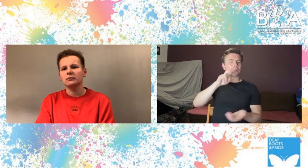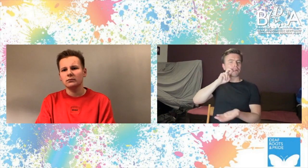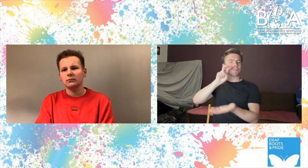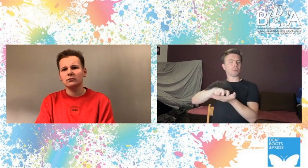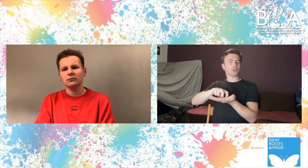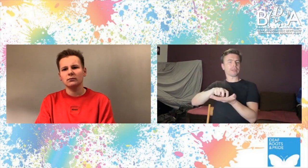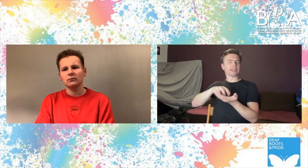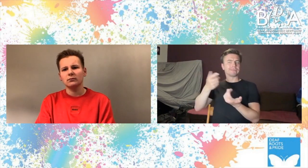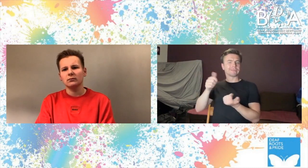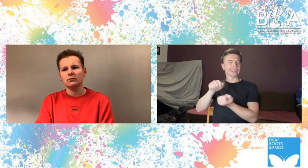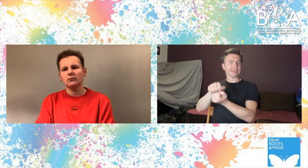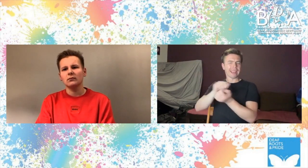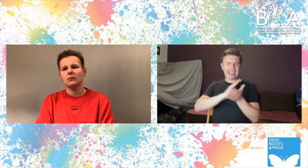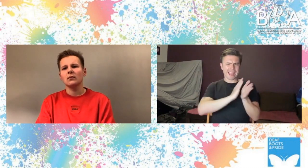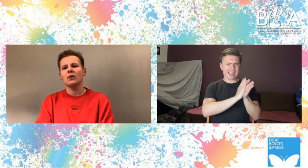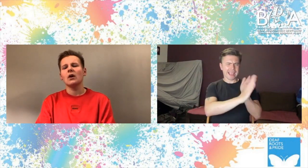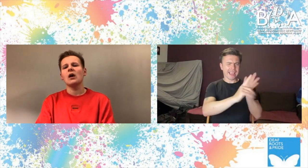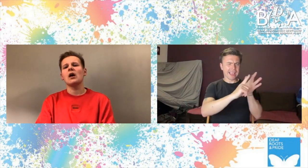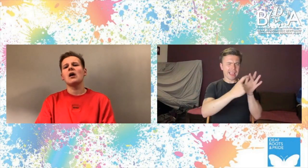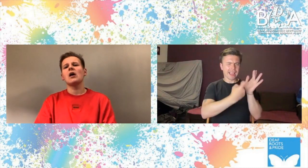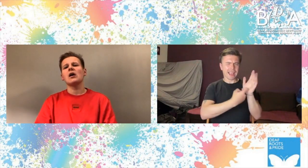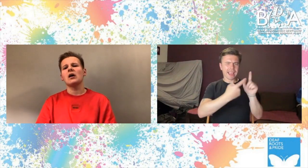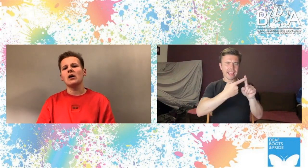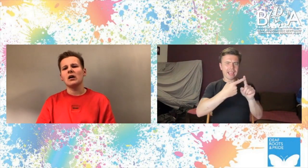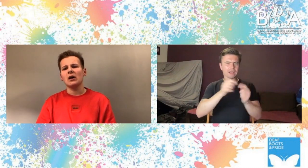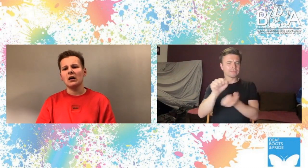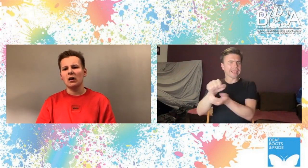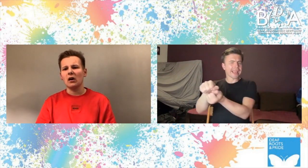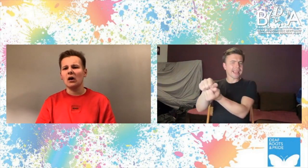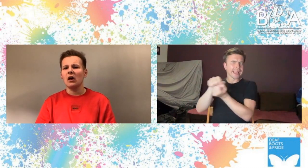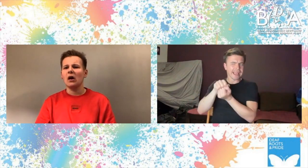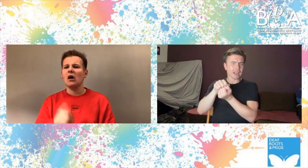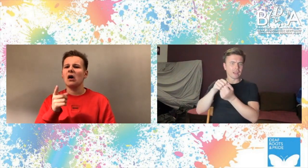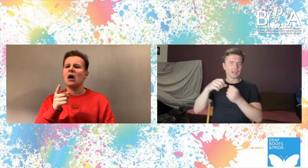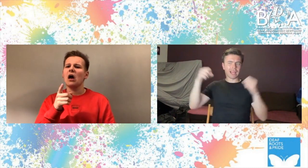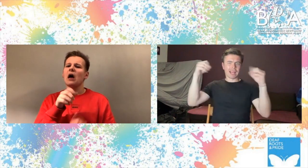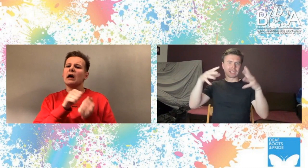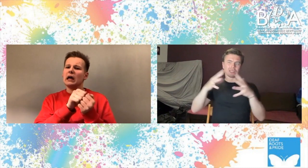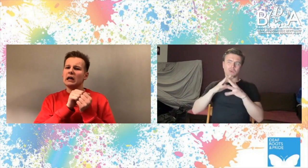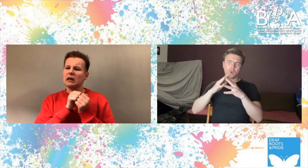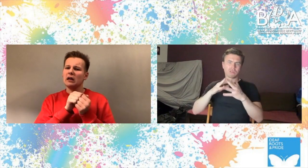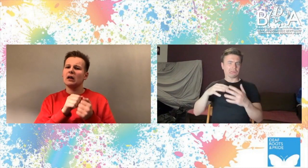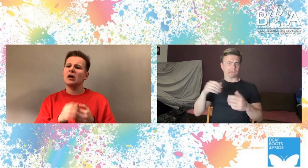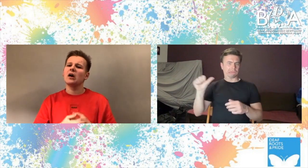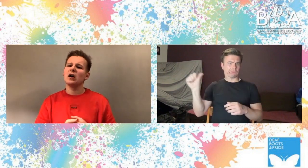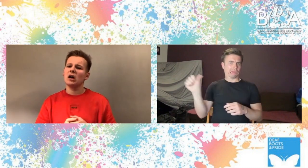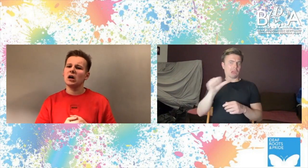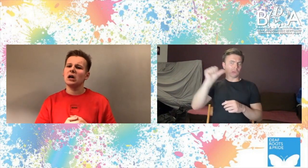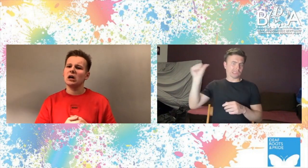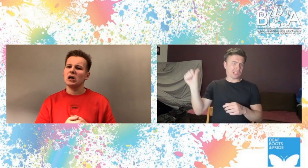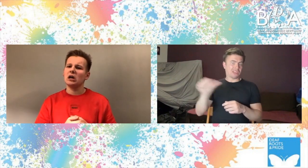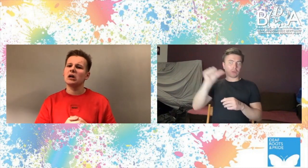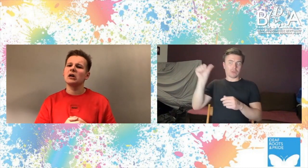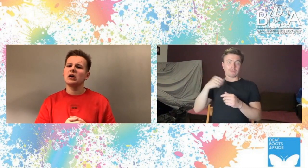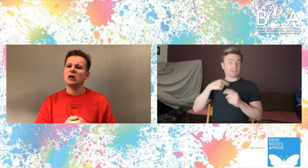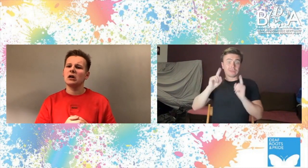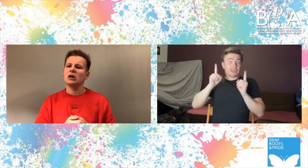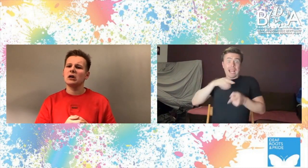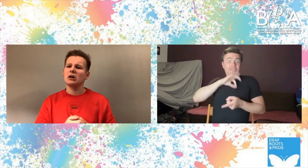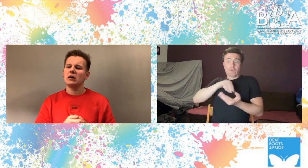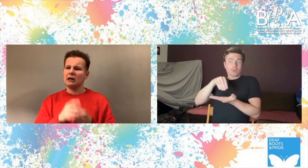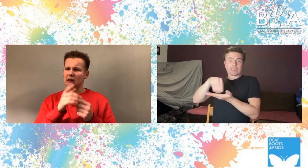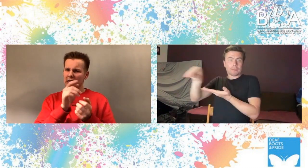I tend to hire lights. They are worth thousands and thousands of pounds